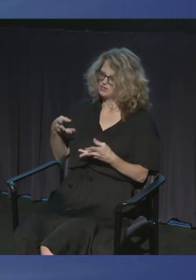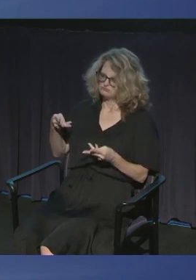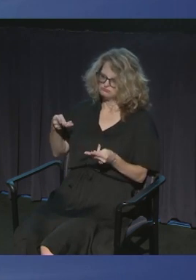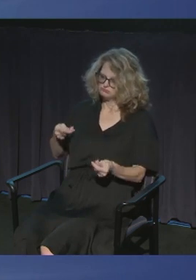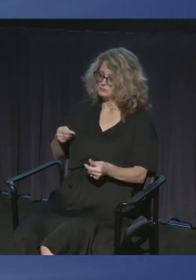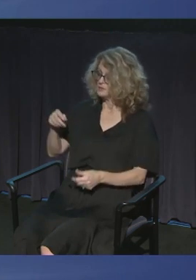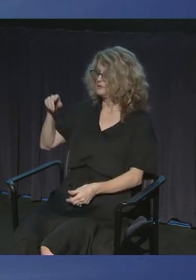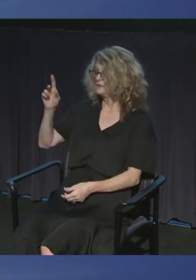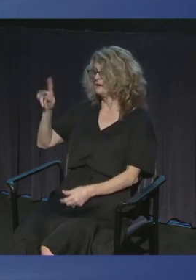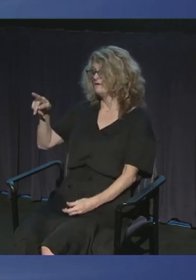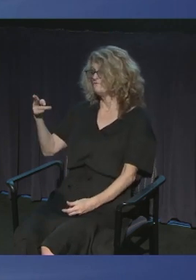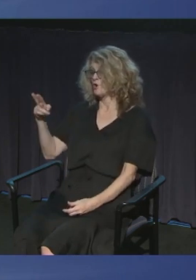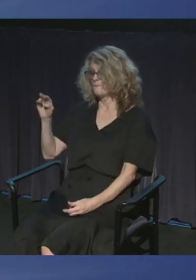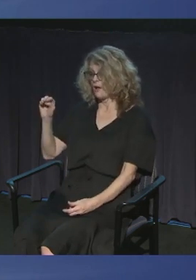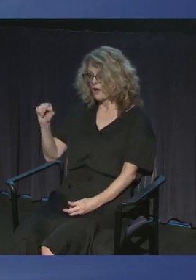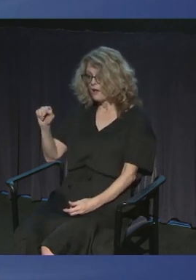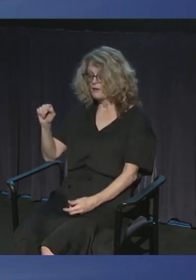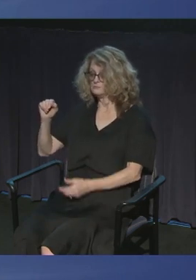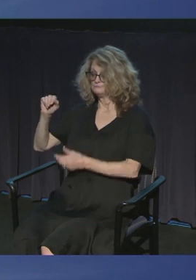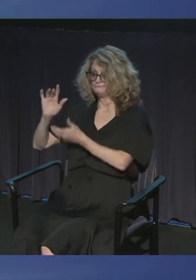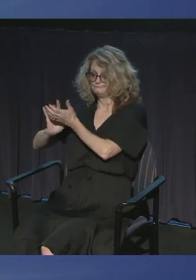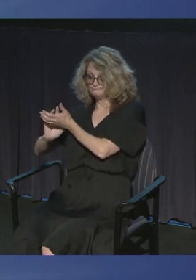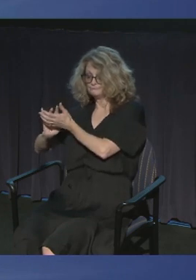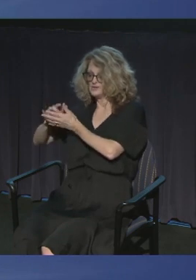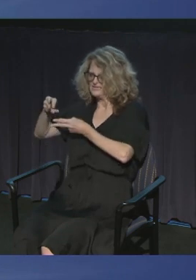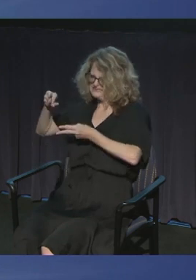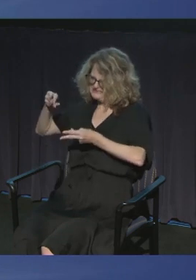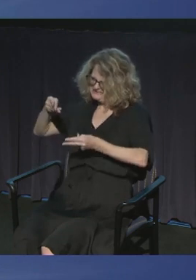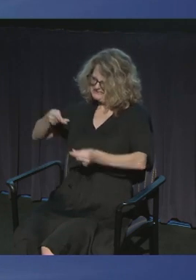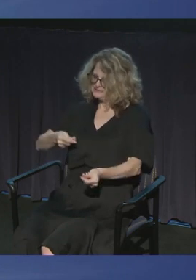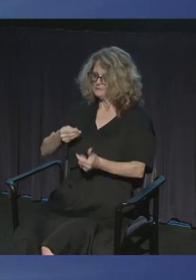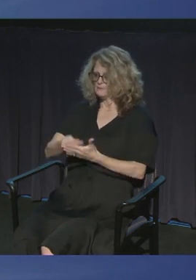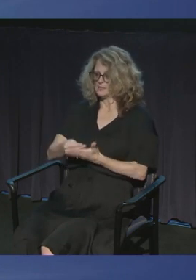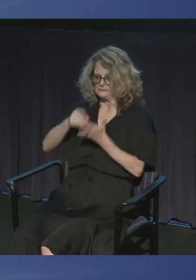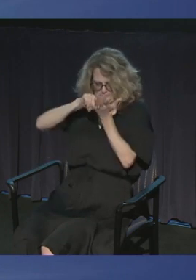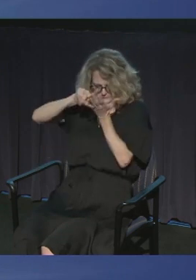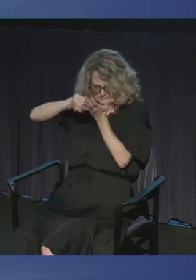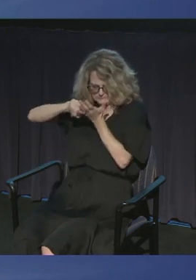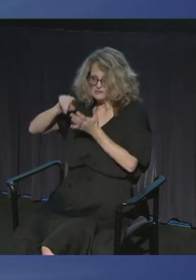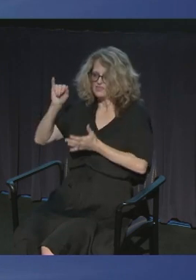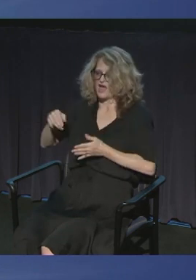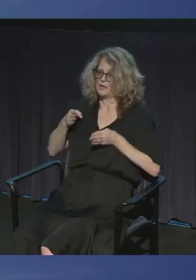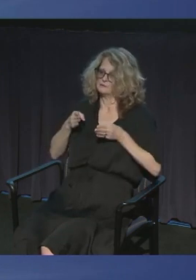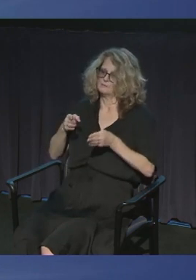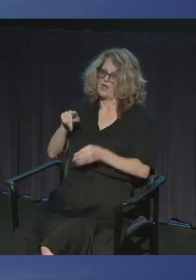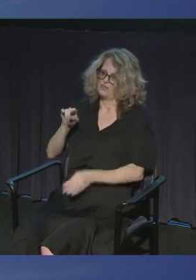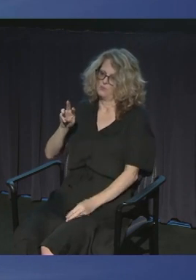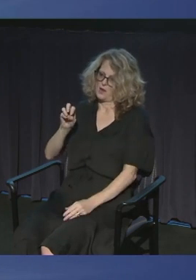THERE ARE BILLIONS OF DOLLARS SPENT BY PHARMA LOOKING AT INHIBITORS OF THIS PATHWAY. MANY OF THEM ARE LOOKING PROMISING.